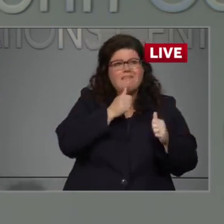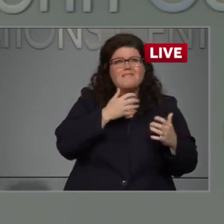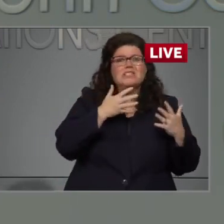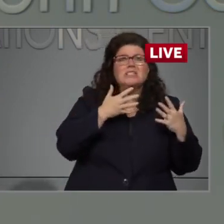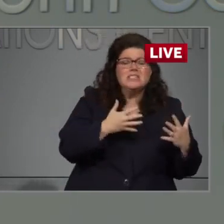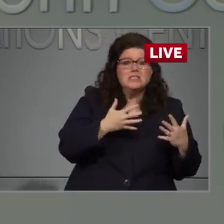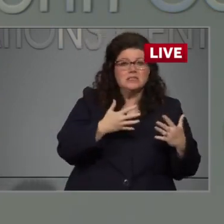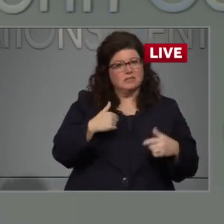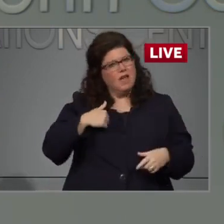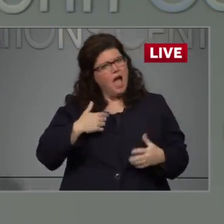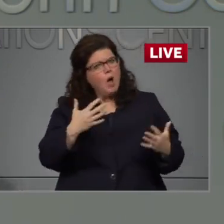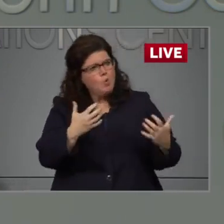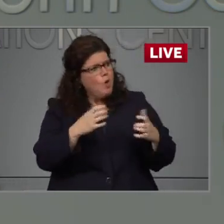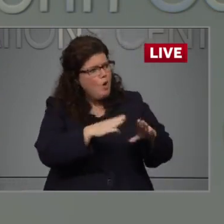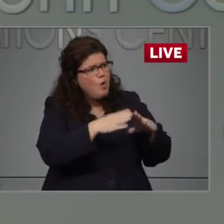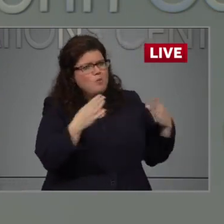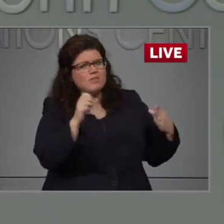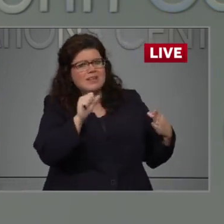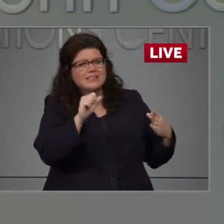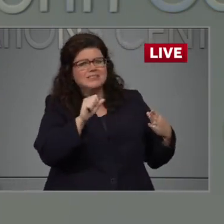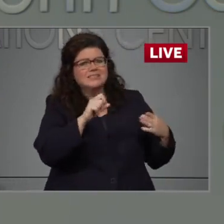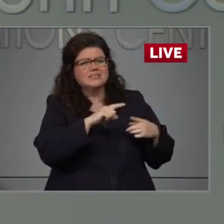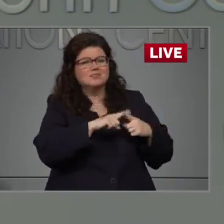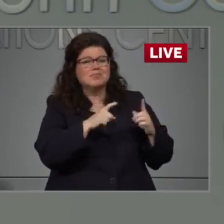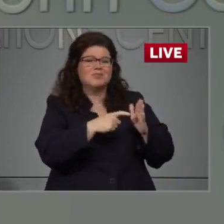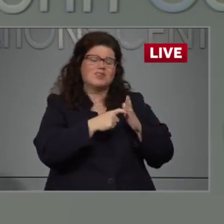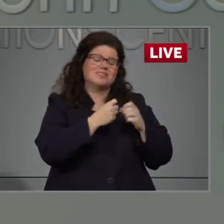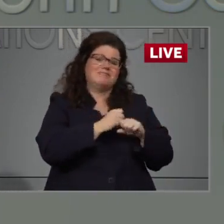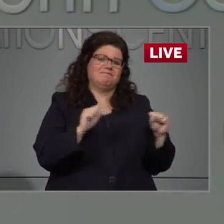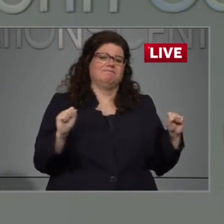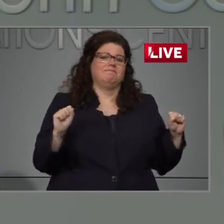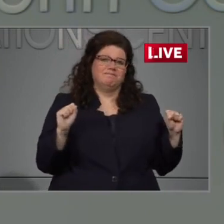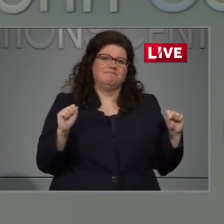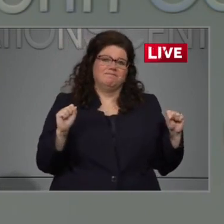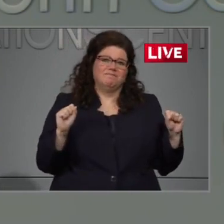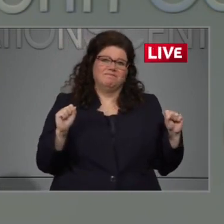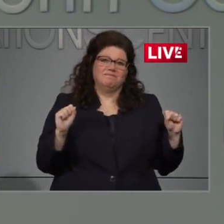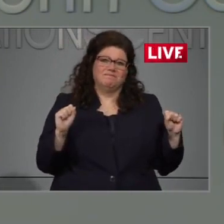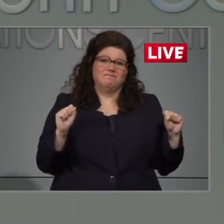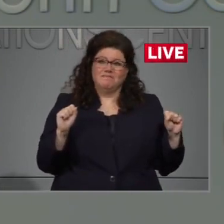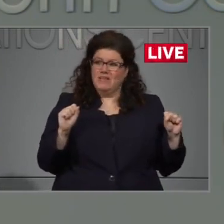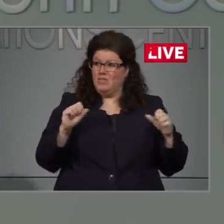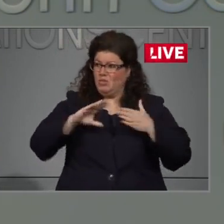ANXIOUS TO OPEN THEIR DOORS. WE WANT THEM TO OPEN SAFELY.